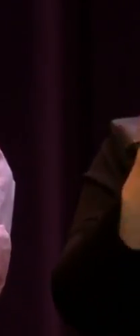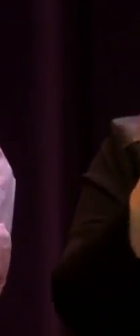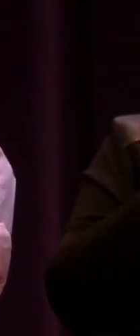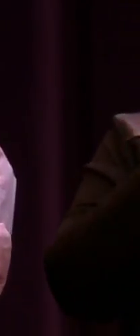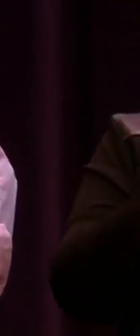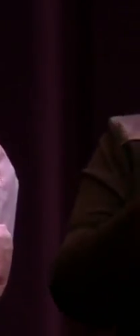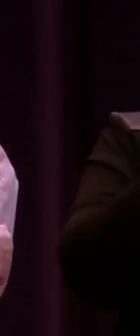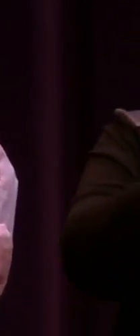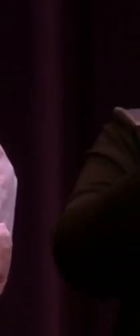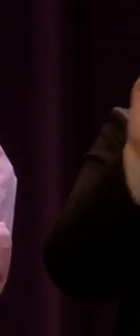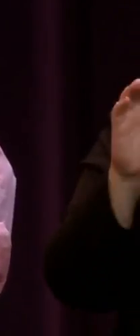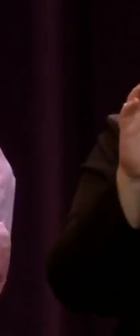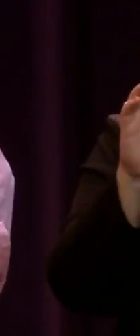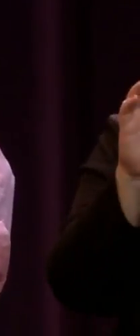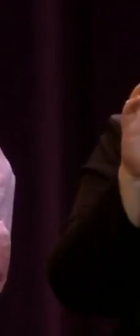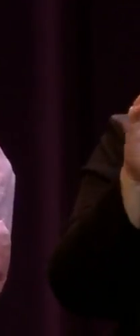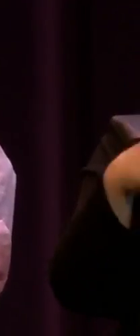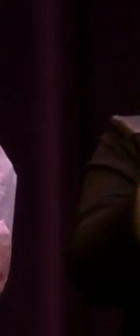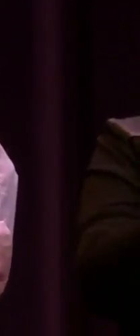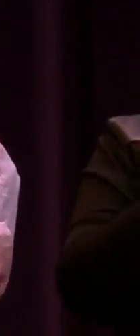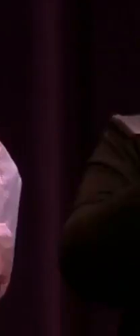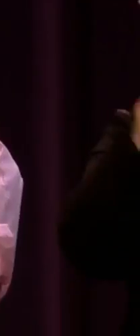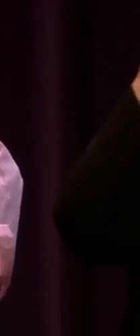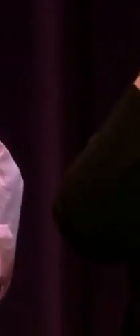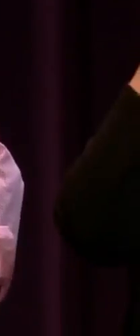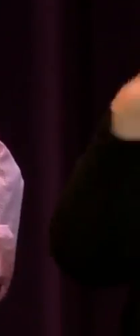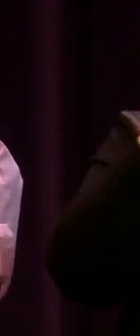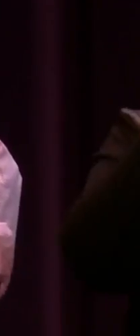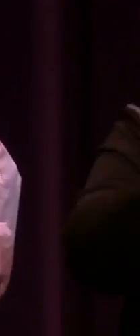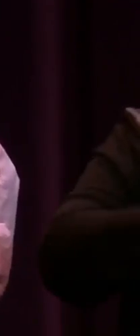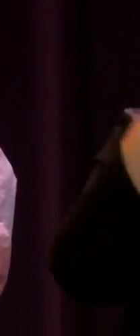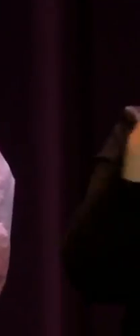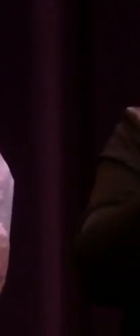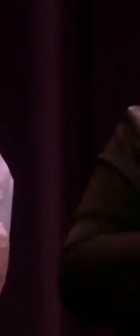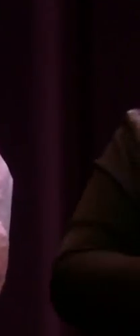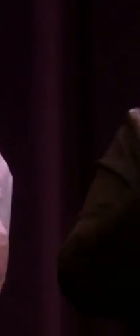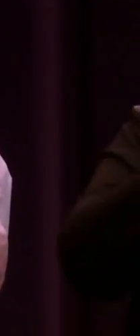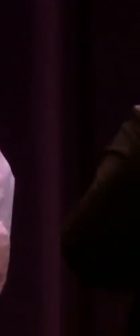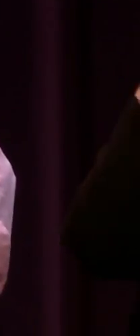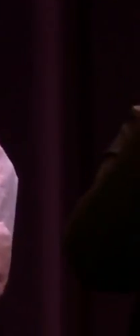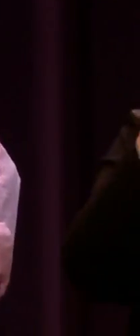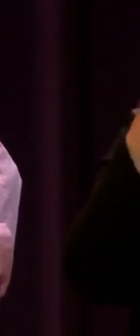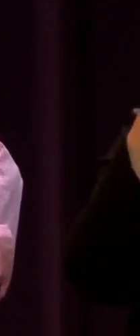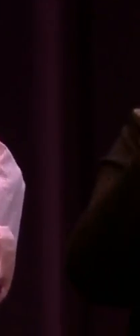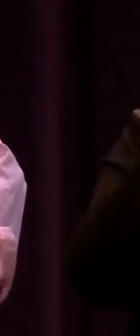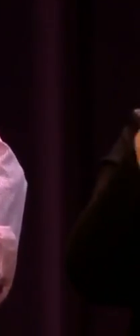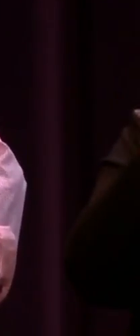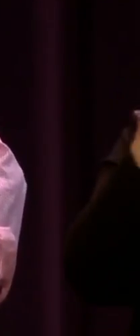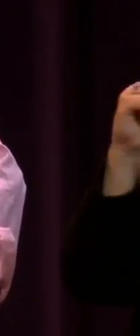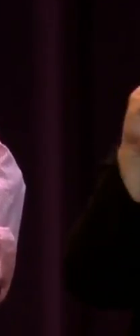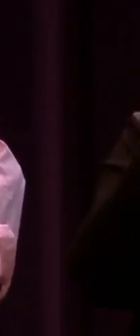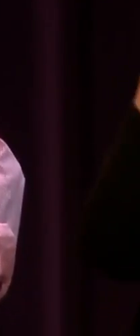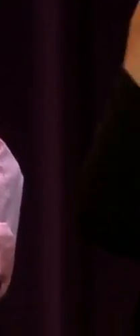THE BBC ON AMERICAN POLITICS. I WRITE A COLUMN FOR "THE HILL" EVERY FRIDAY. I WOULD APPRECIATE IT IF YOU